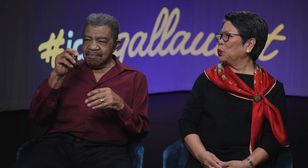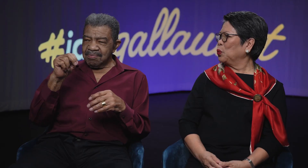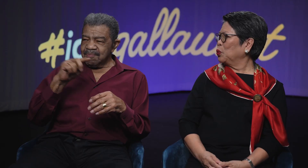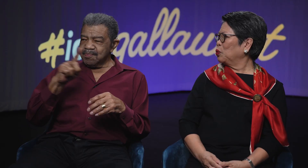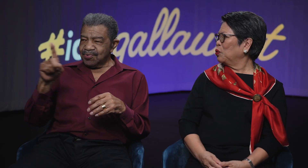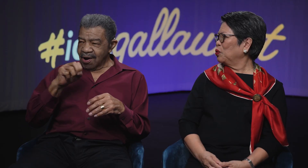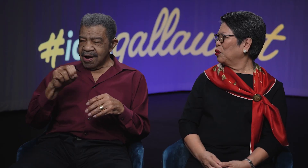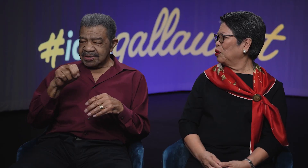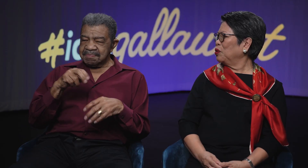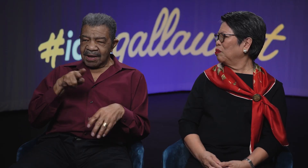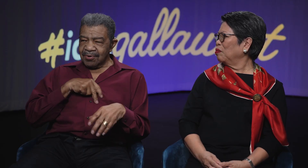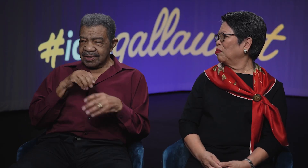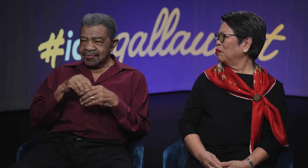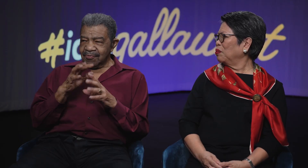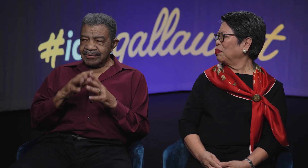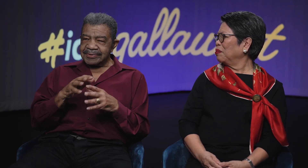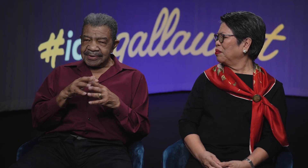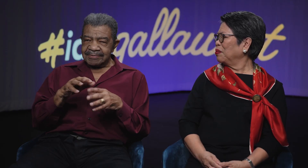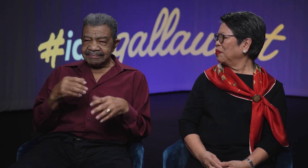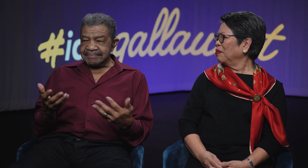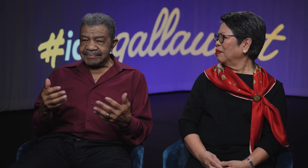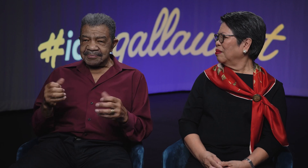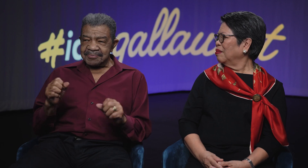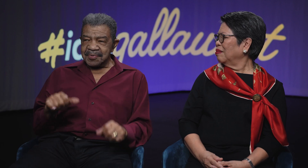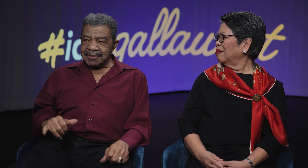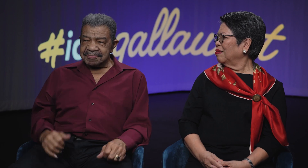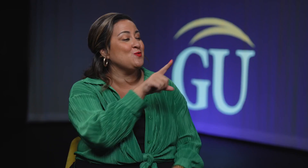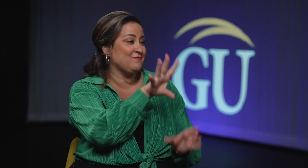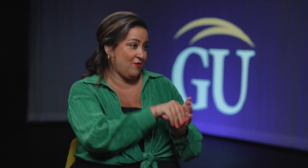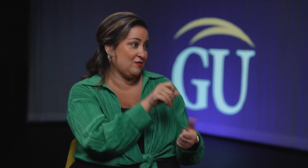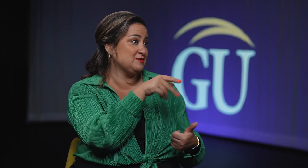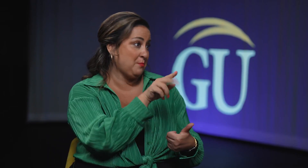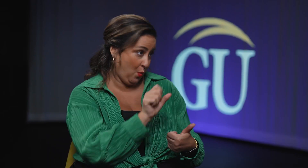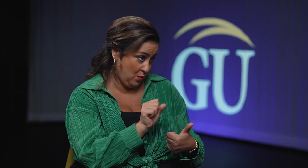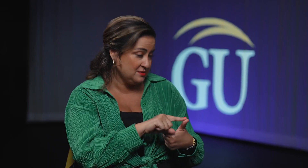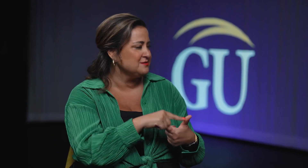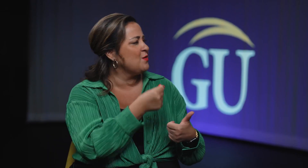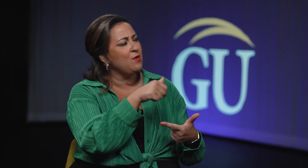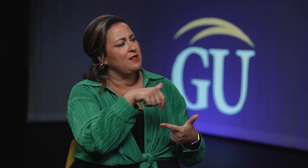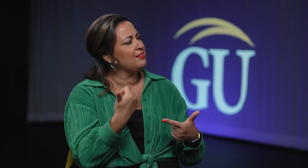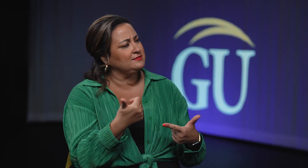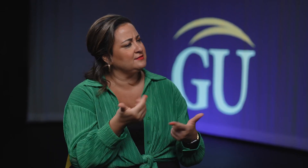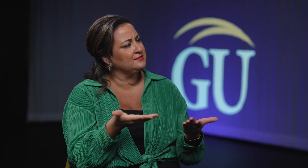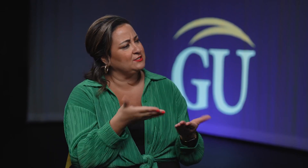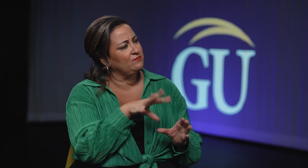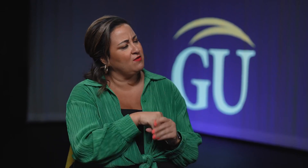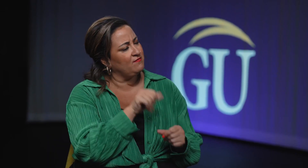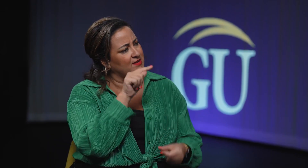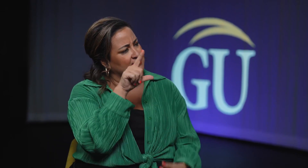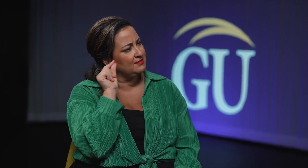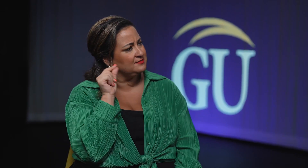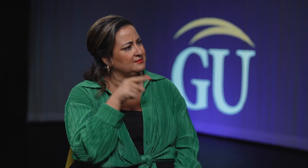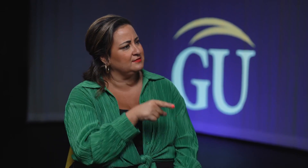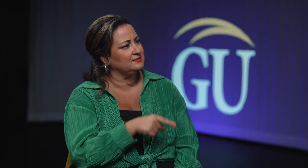I got a bronze medal in wrestling, so that. You were involved in sports. What else were you involved with at Gallaudet?